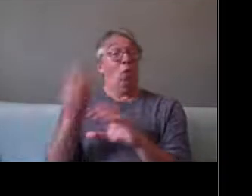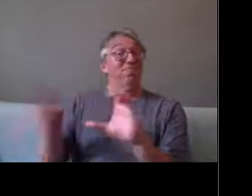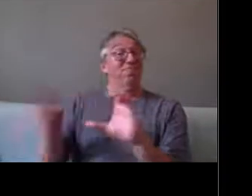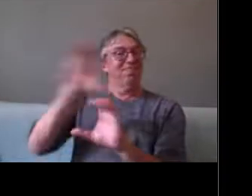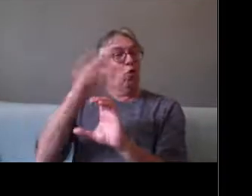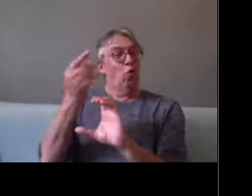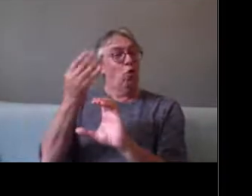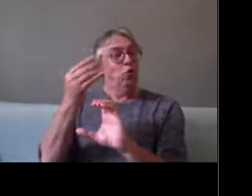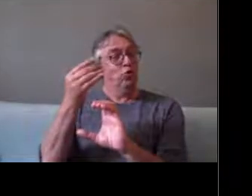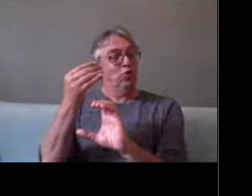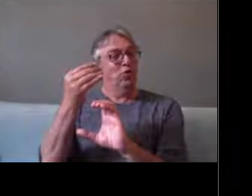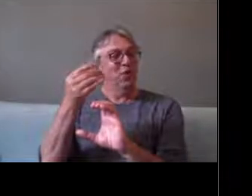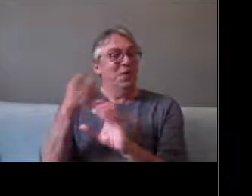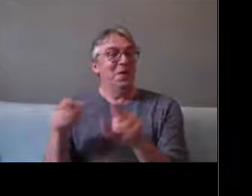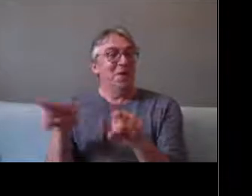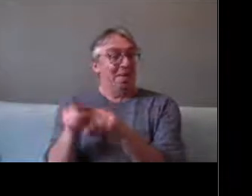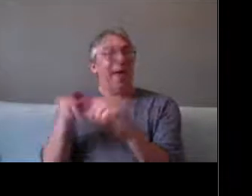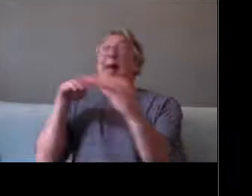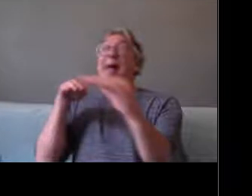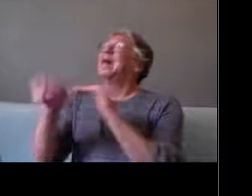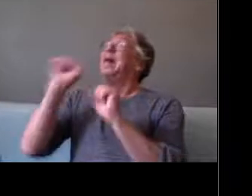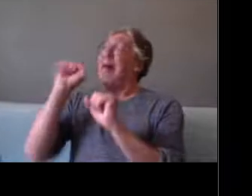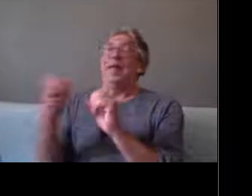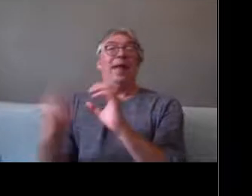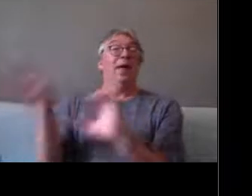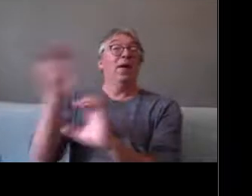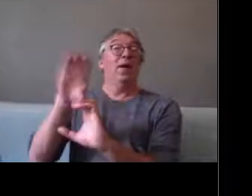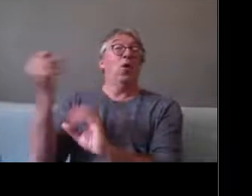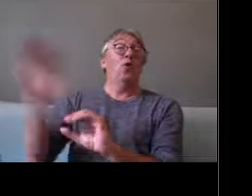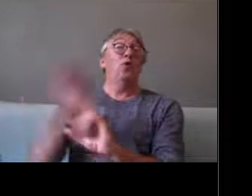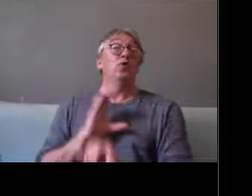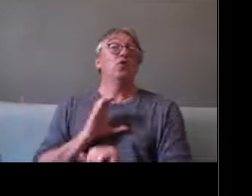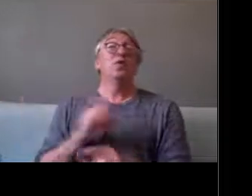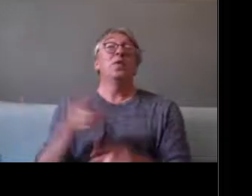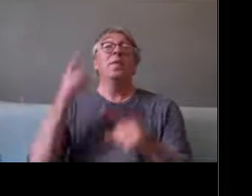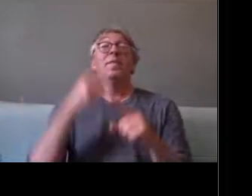But also to the general participation in volunteering services.